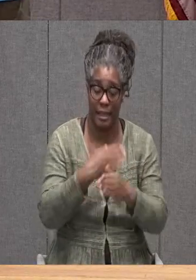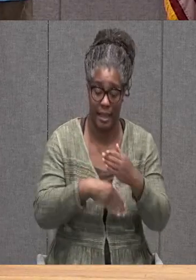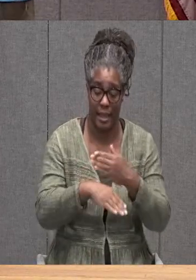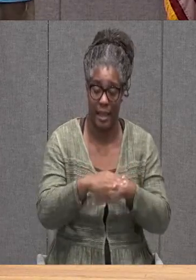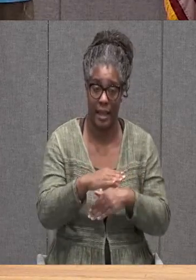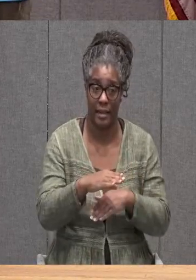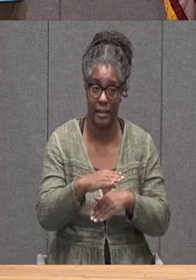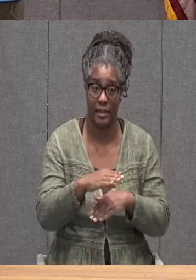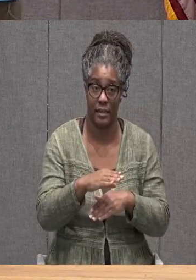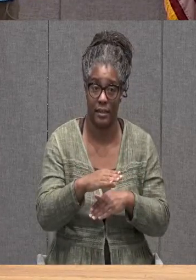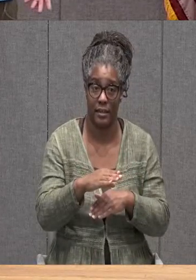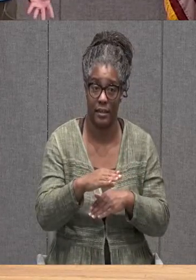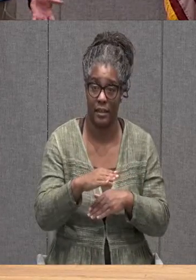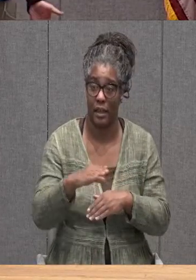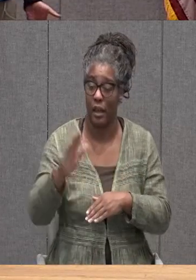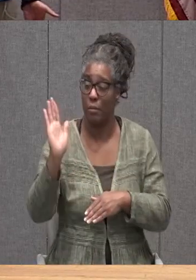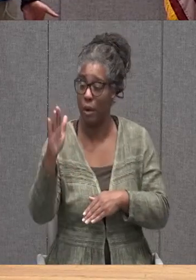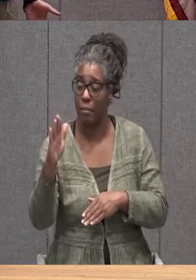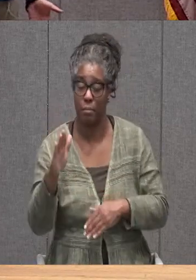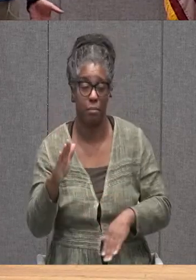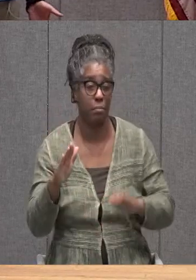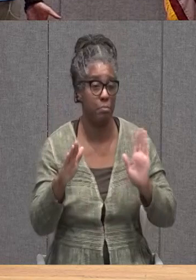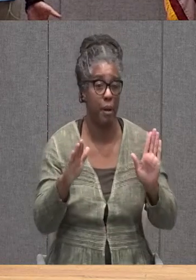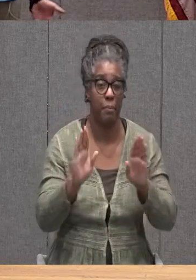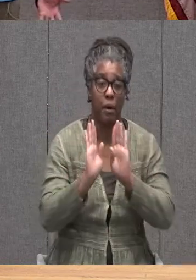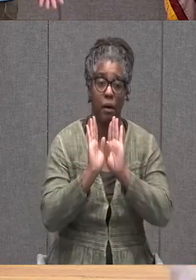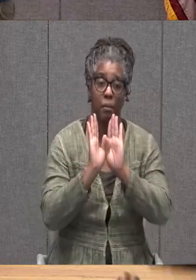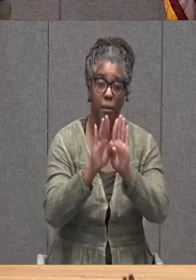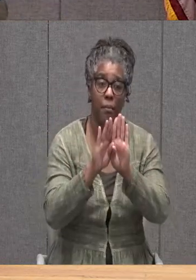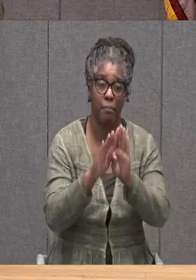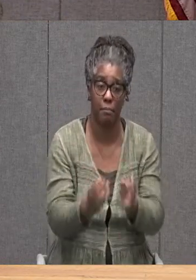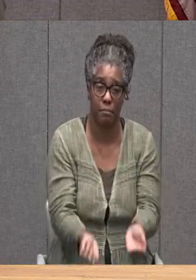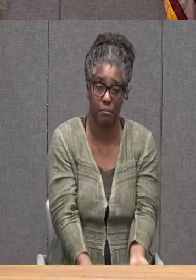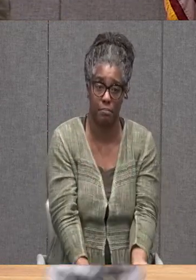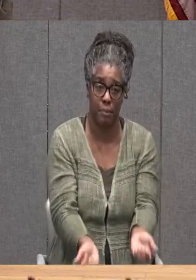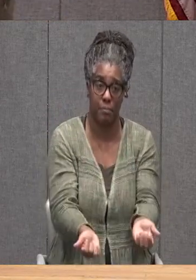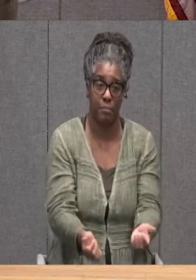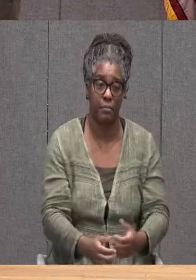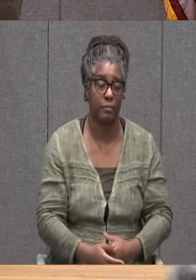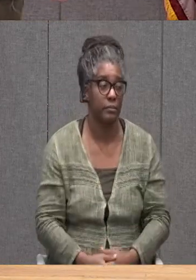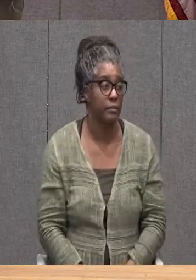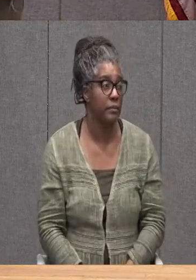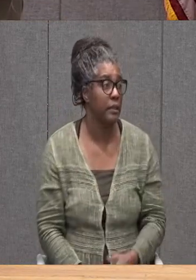you can use both hands together, but just start hitting your equipment. (plastic popping loudly)